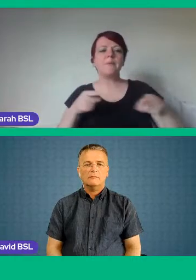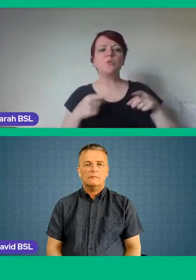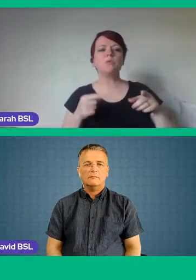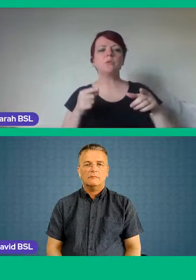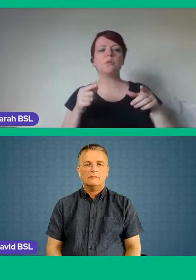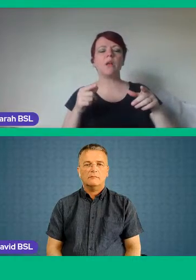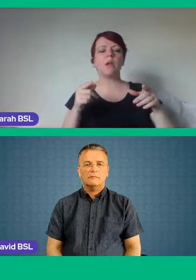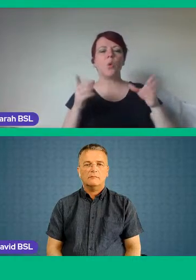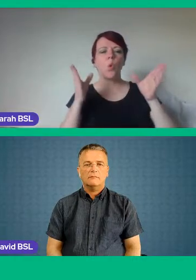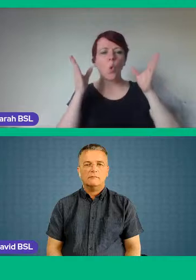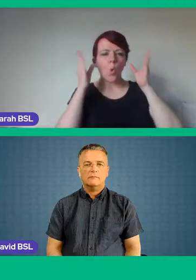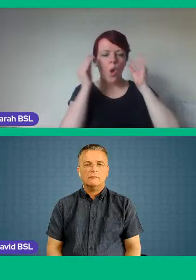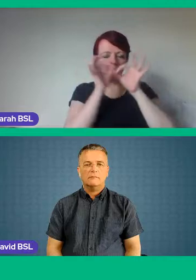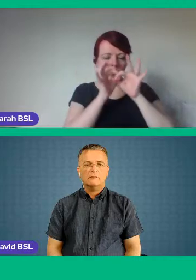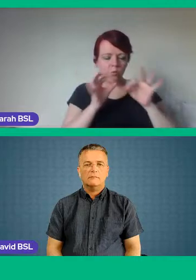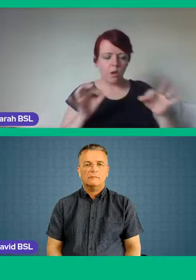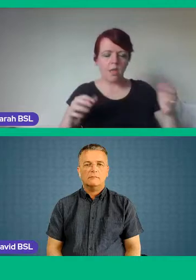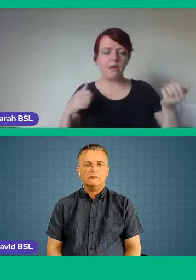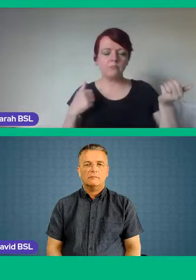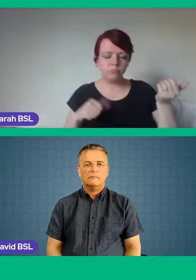I will ask Roxana first.